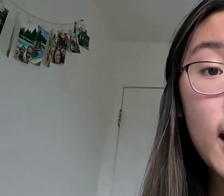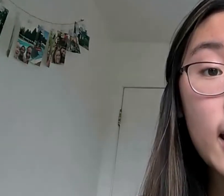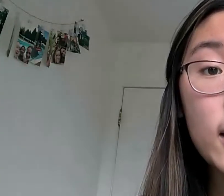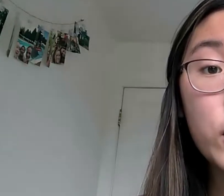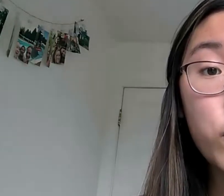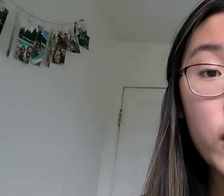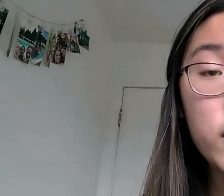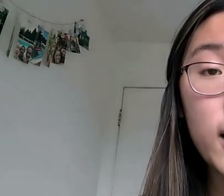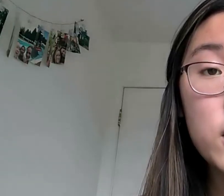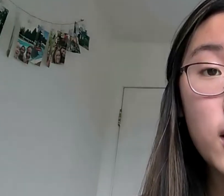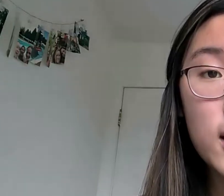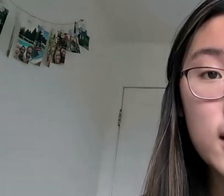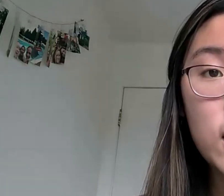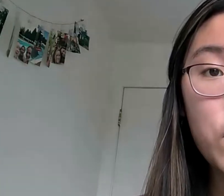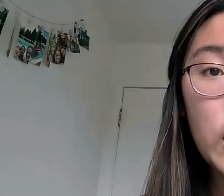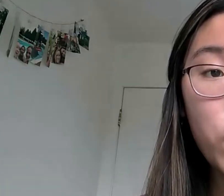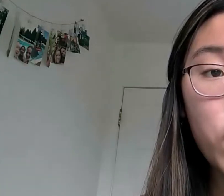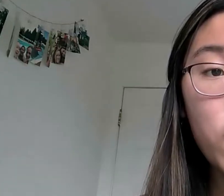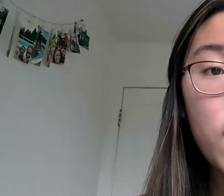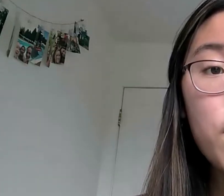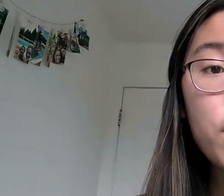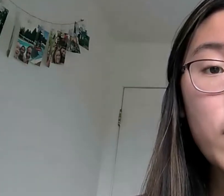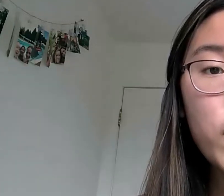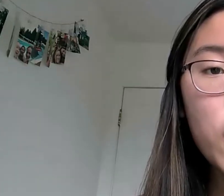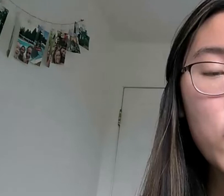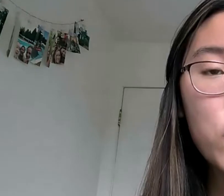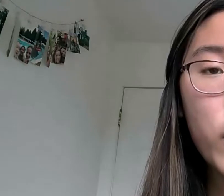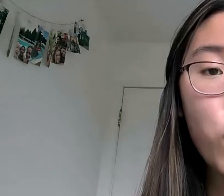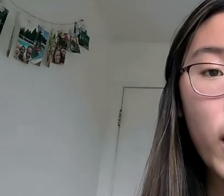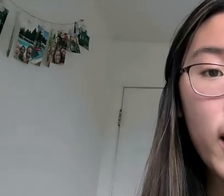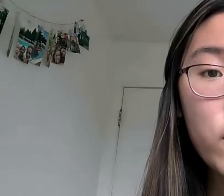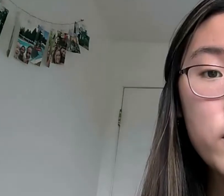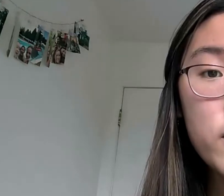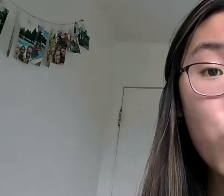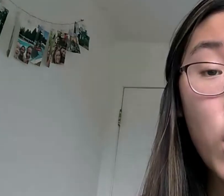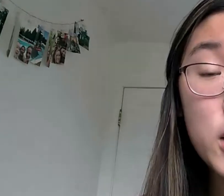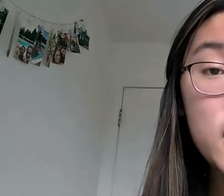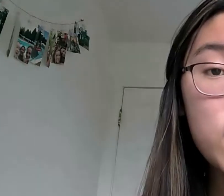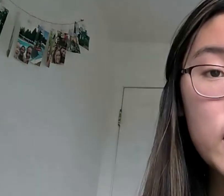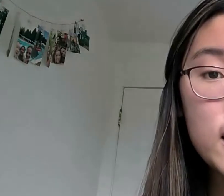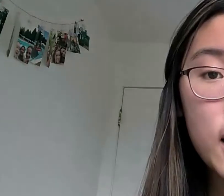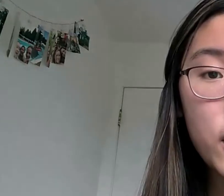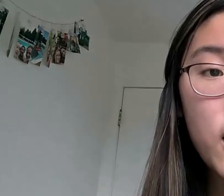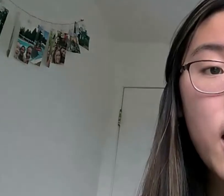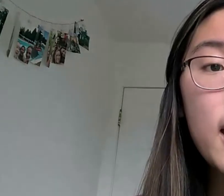negatively racialized autistic people they've been honored by the white house washington peace center